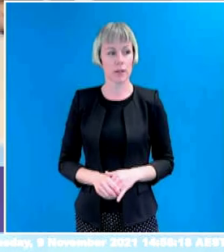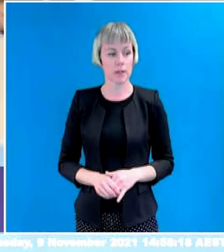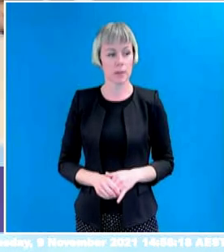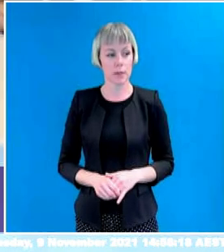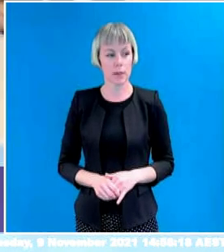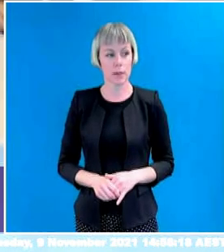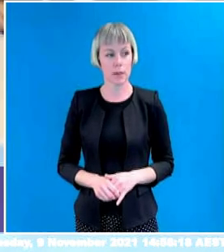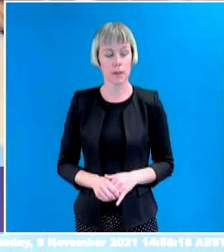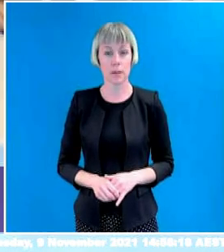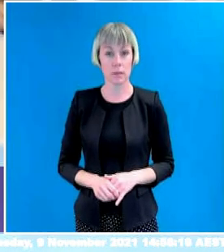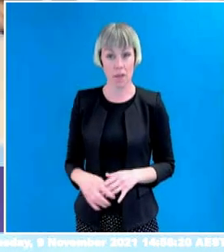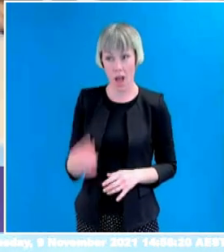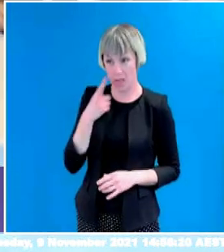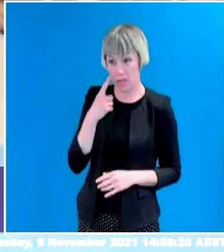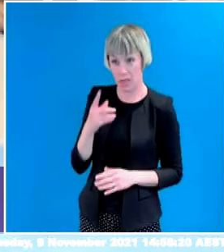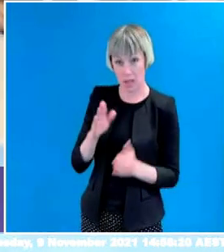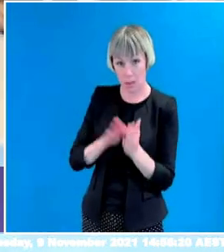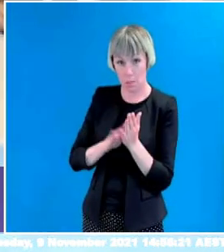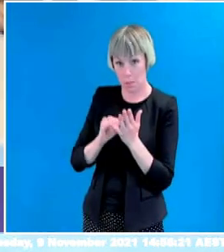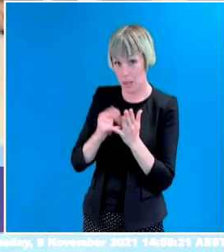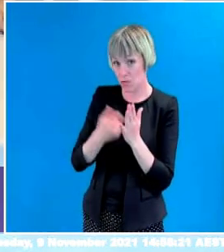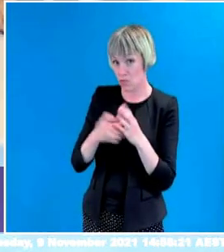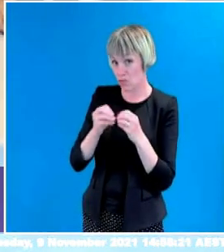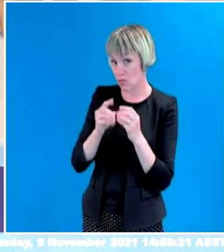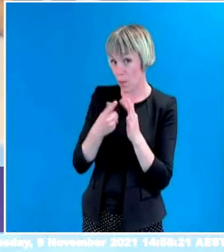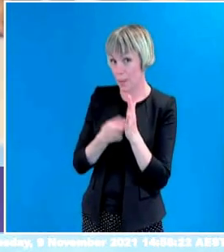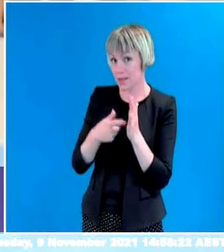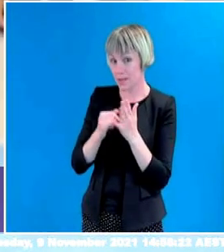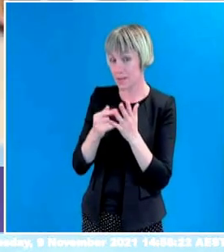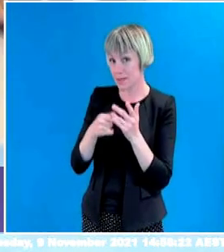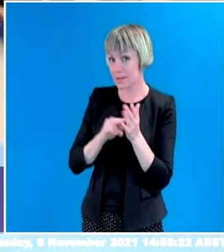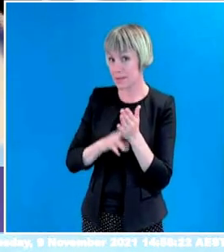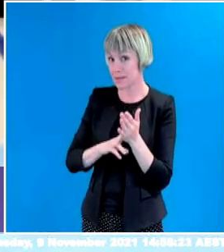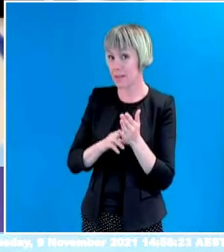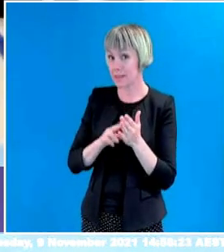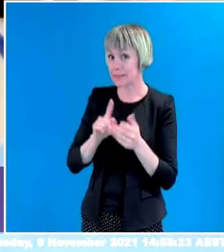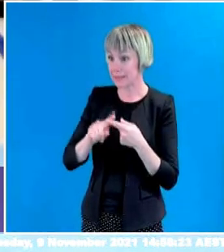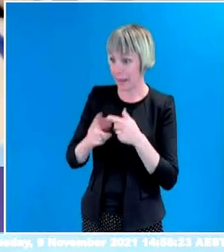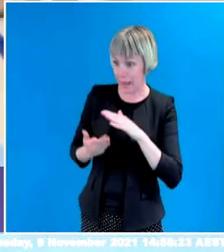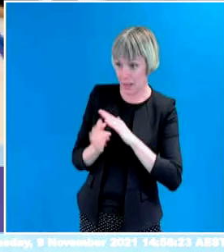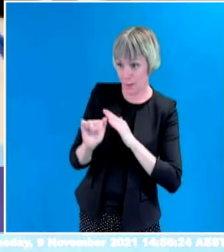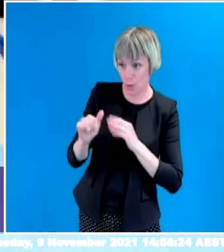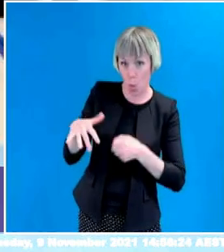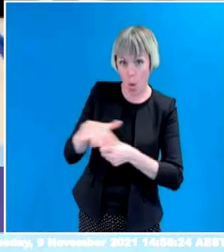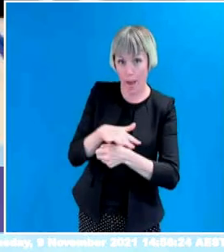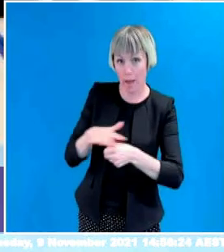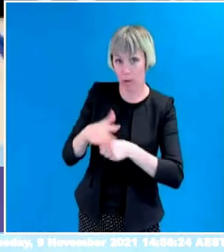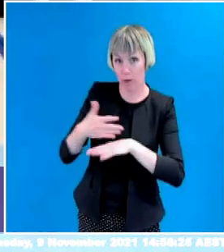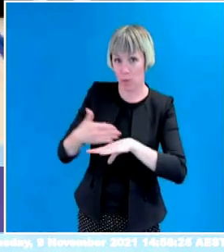Ms Robertson, this is still in your area. Yes, thank you.